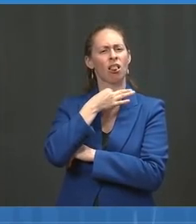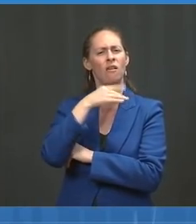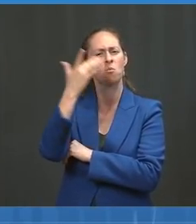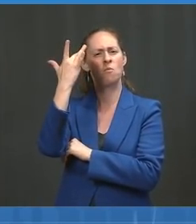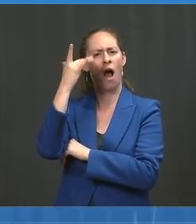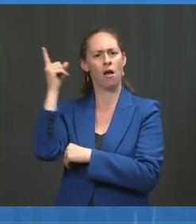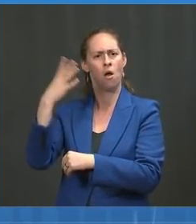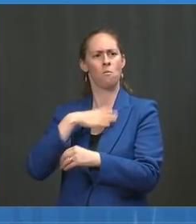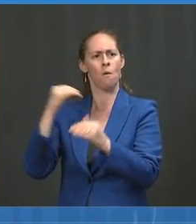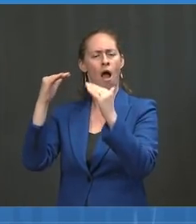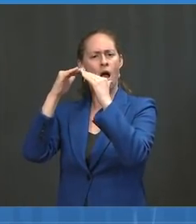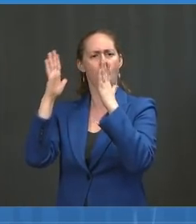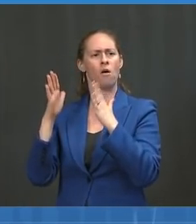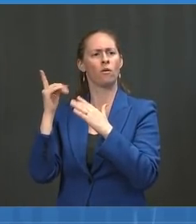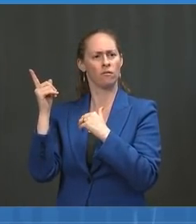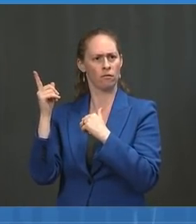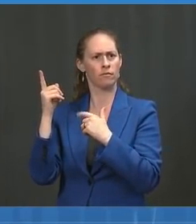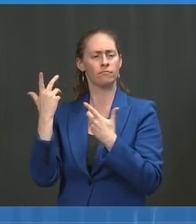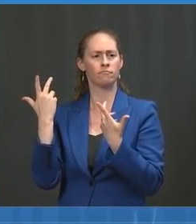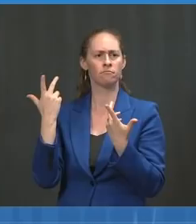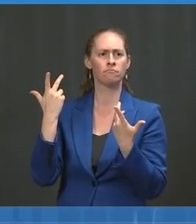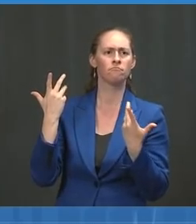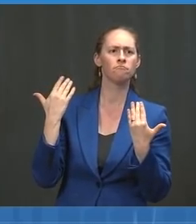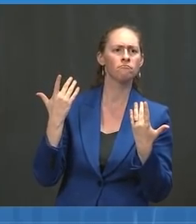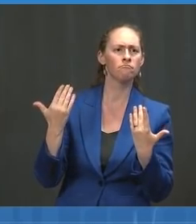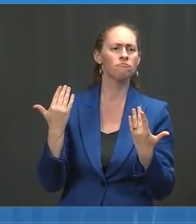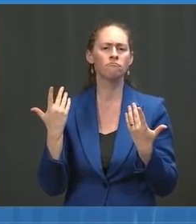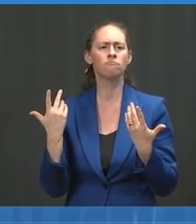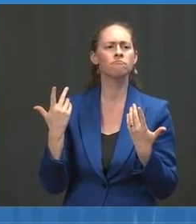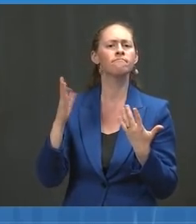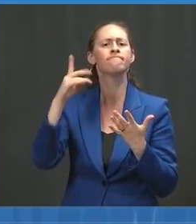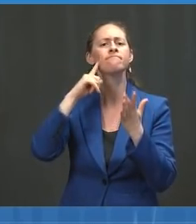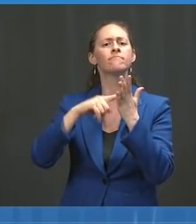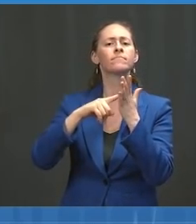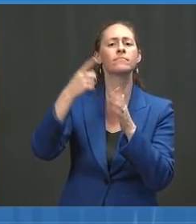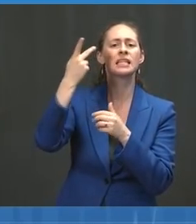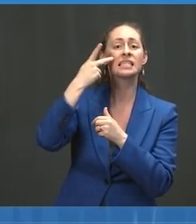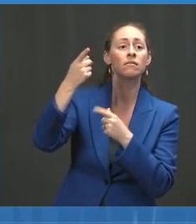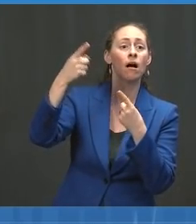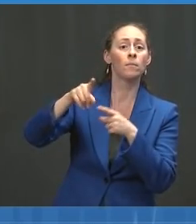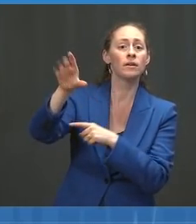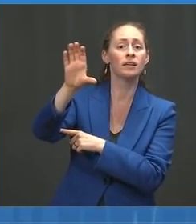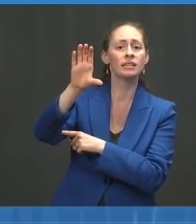and FDA here in terms of them actually reviewing applications and having data